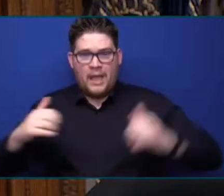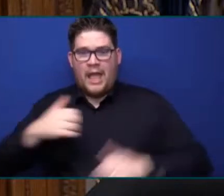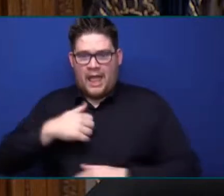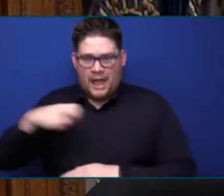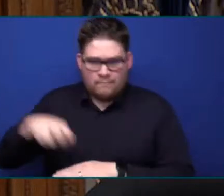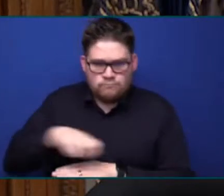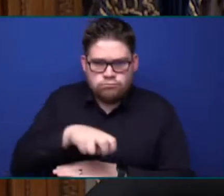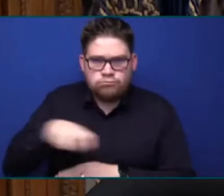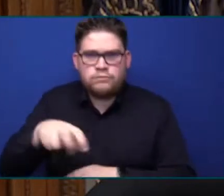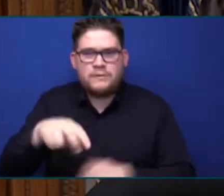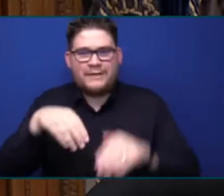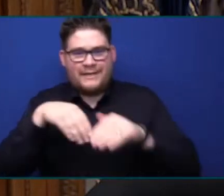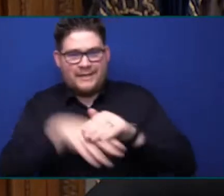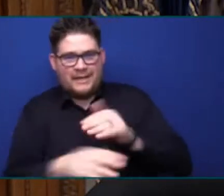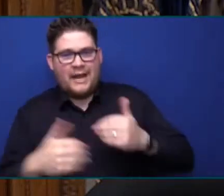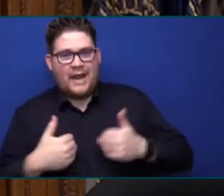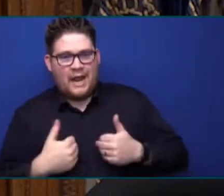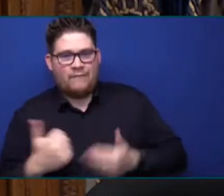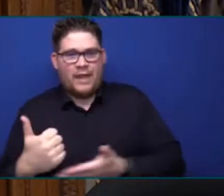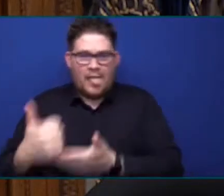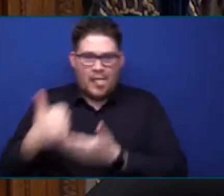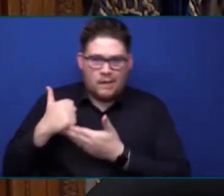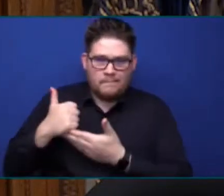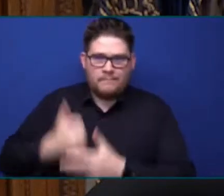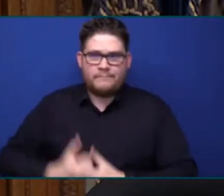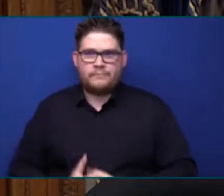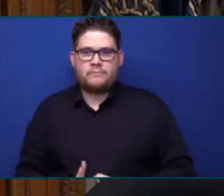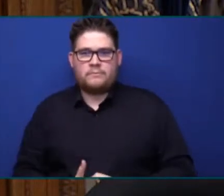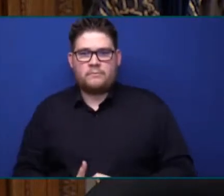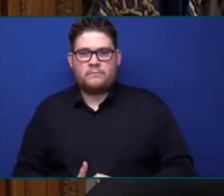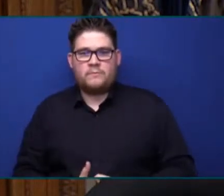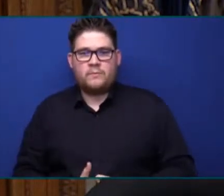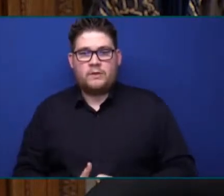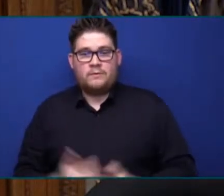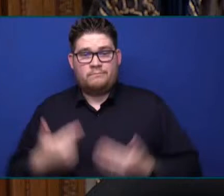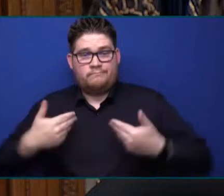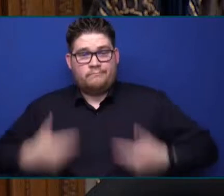Barriers to being a wheelchair user exist all around us, but these types of physical barriers